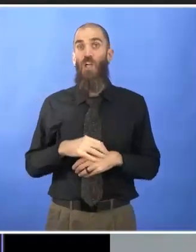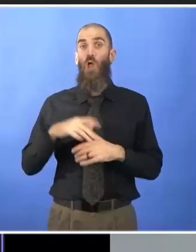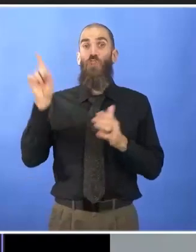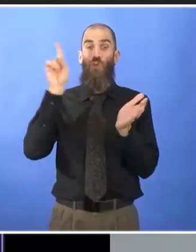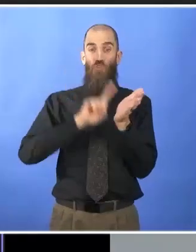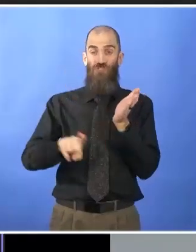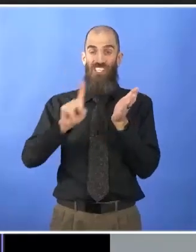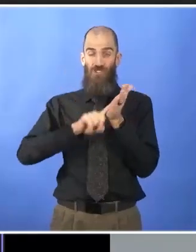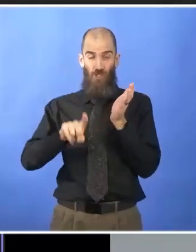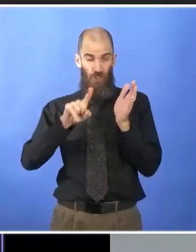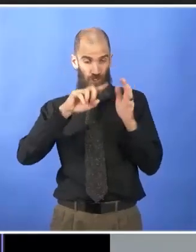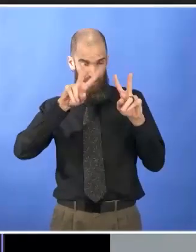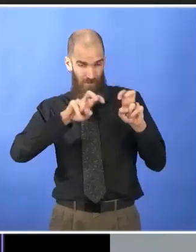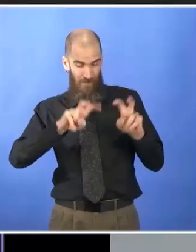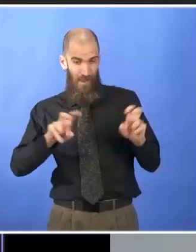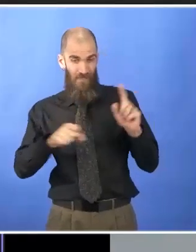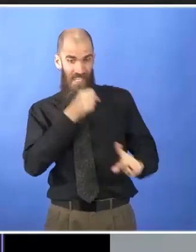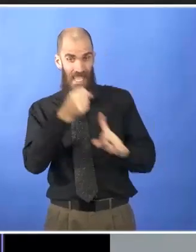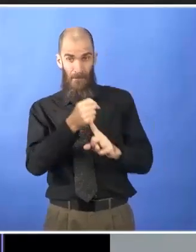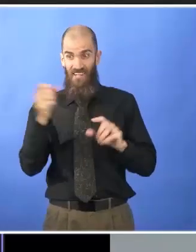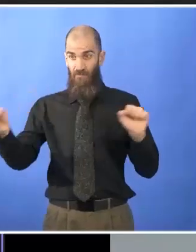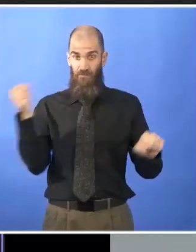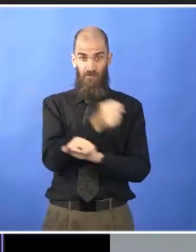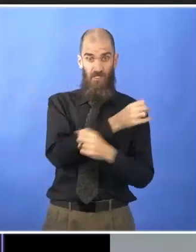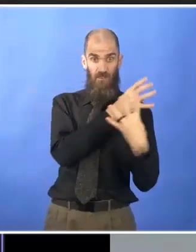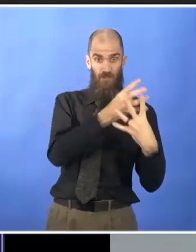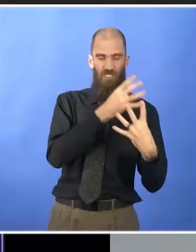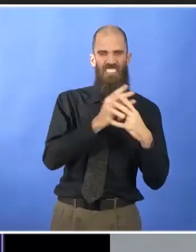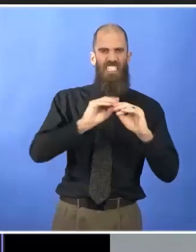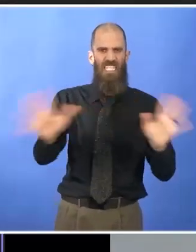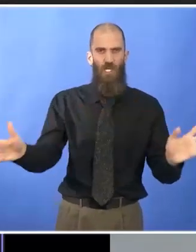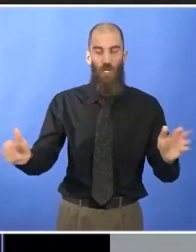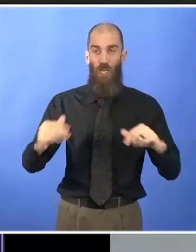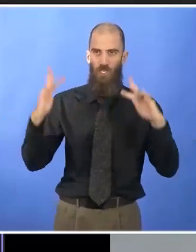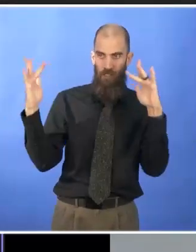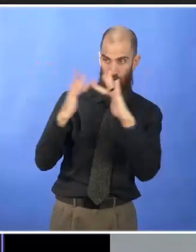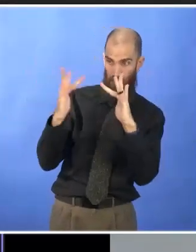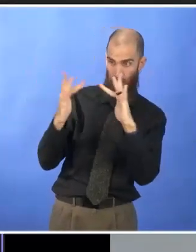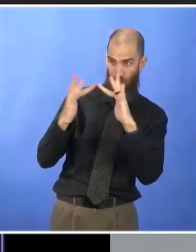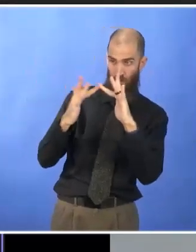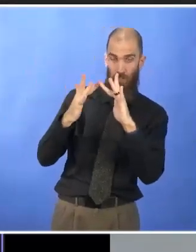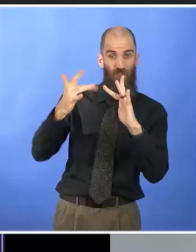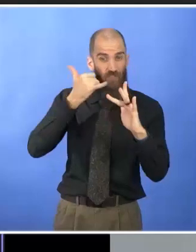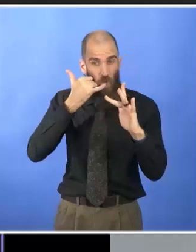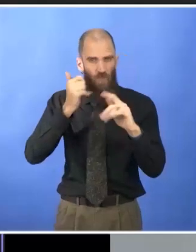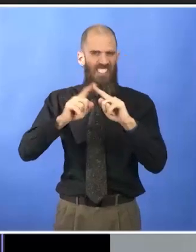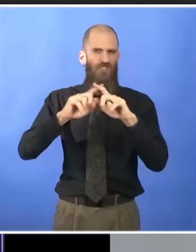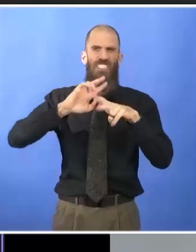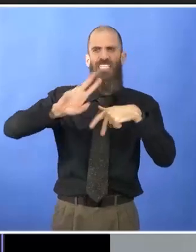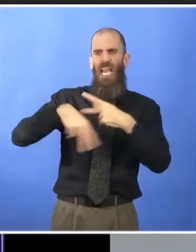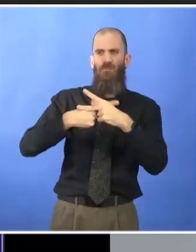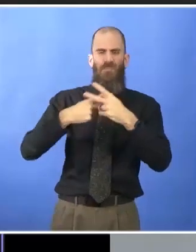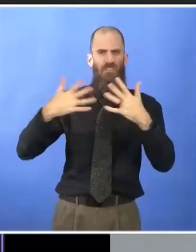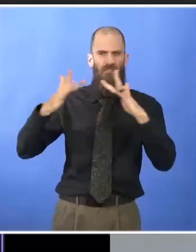INCARCERATION IS CLEAR. CONTACT BY PHONE AND OTHER FORMS OF VISITATION BETWEEN INCARCERATED INDIVIDUALS AND